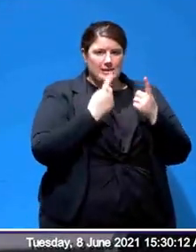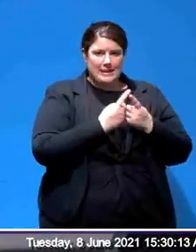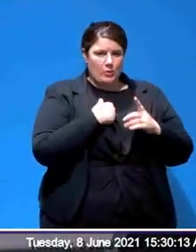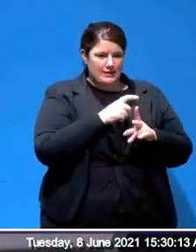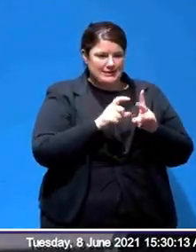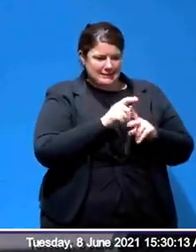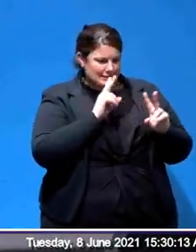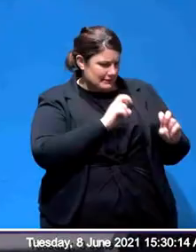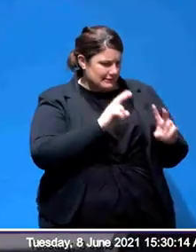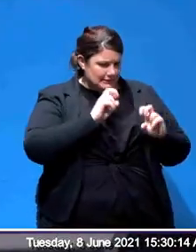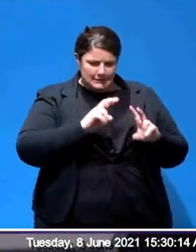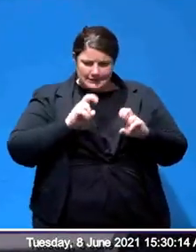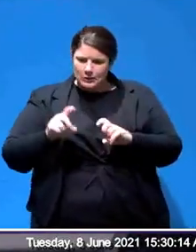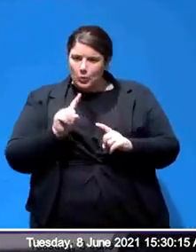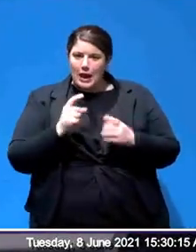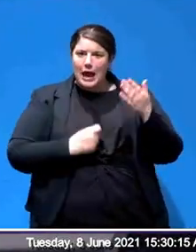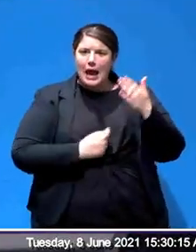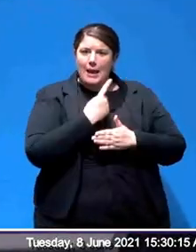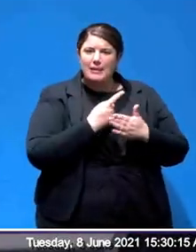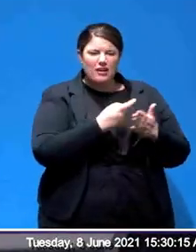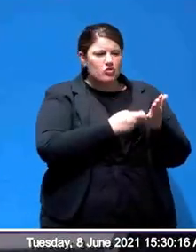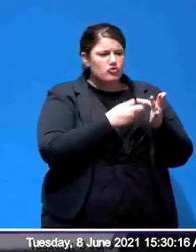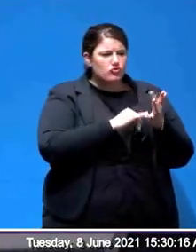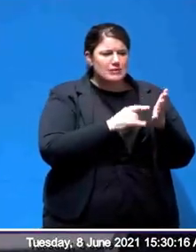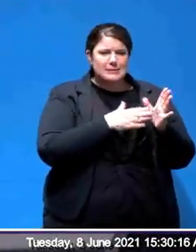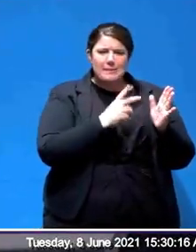investigate what was happening with the RiskMan system, particularly around we